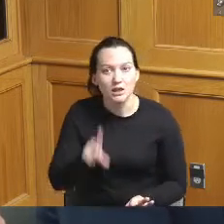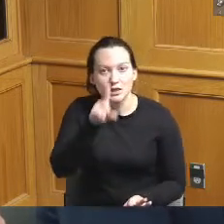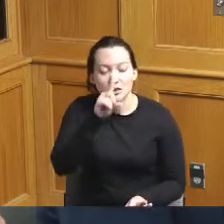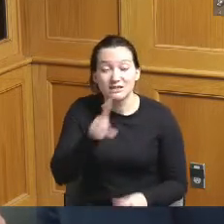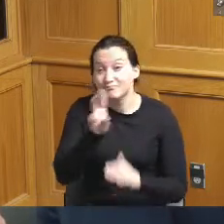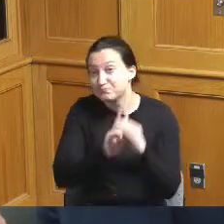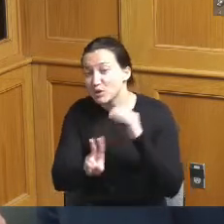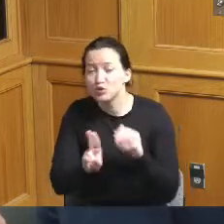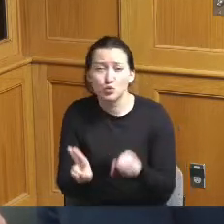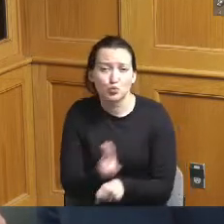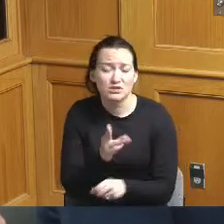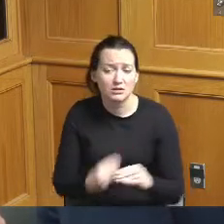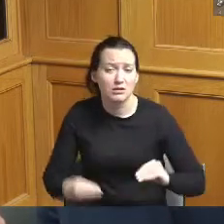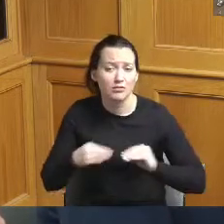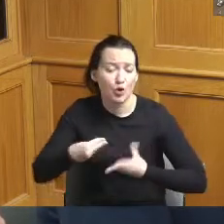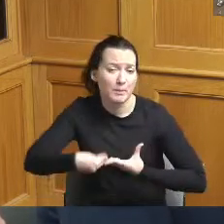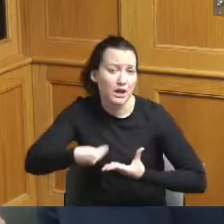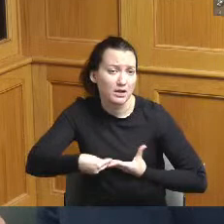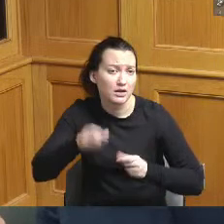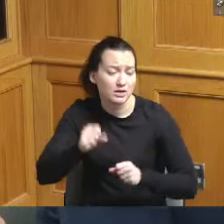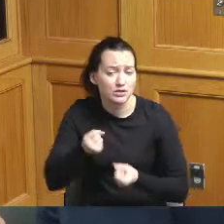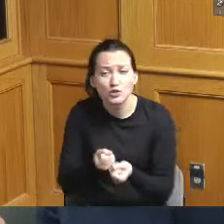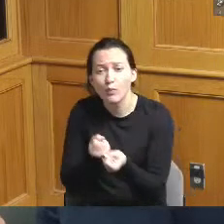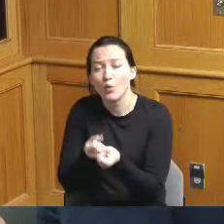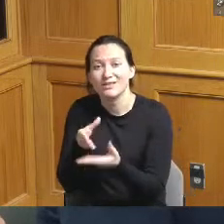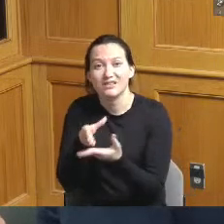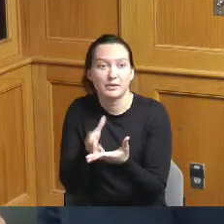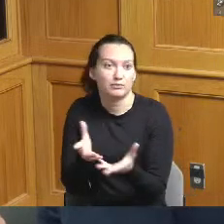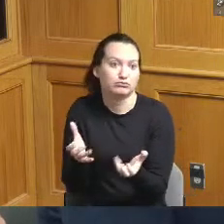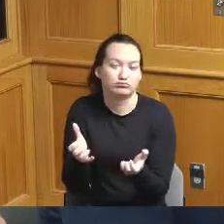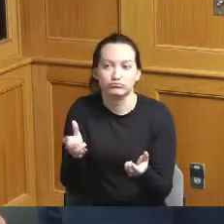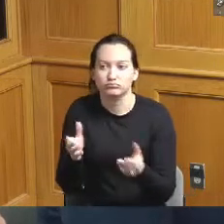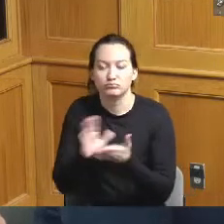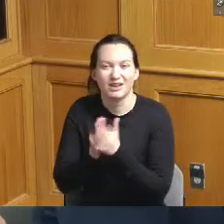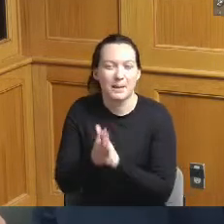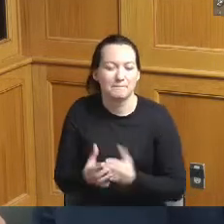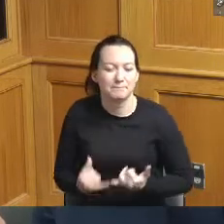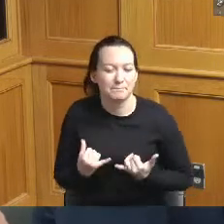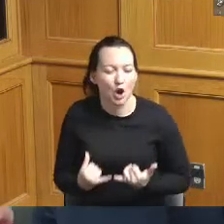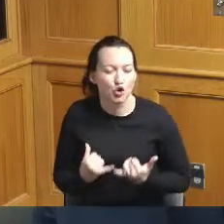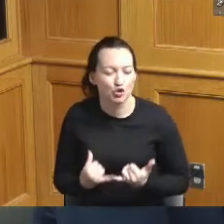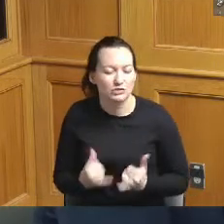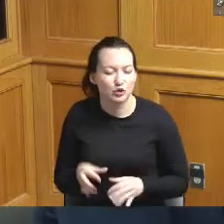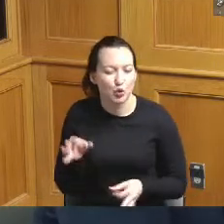be using additional funds to support some of our desires to modernize our court including but not